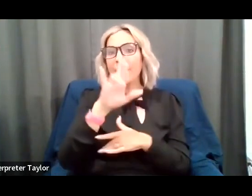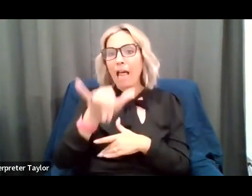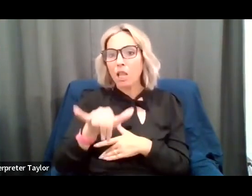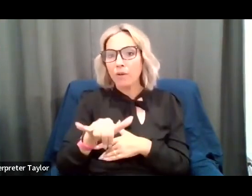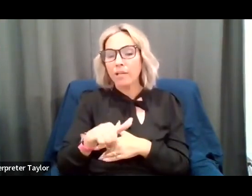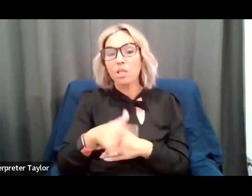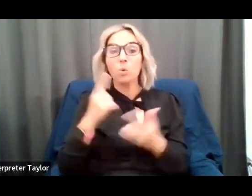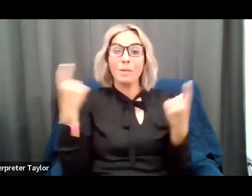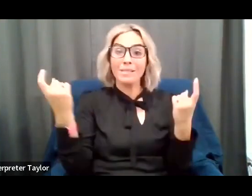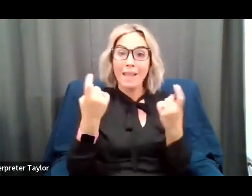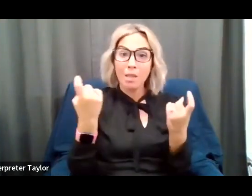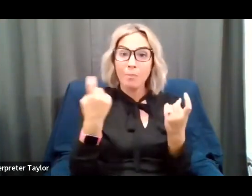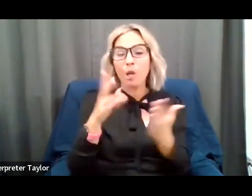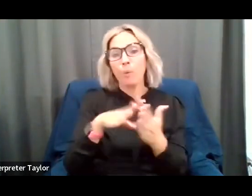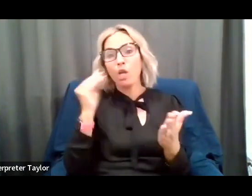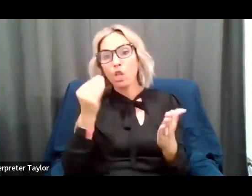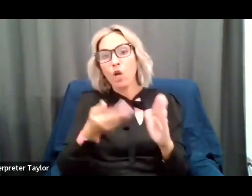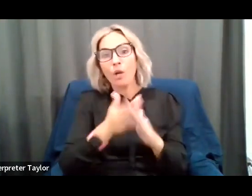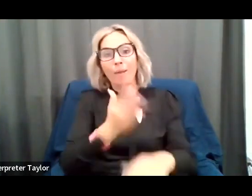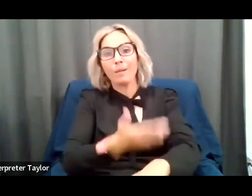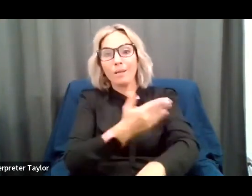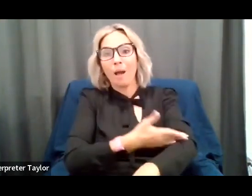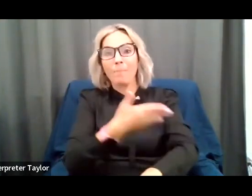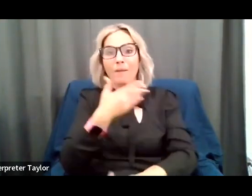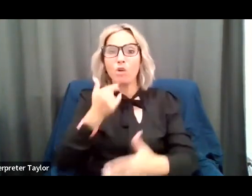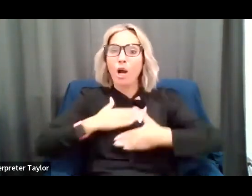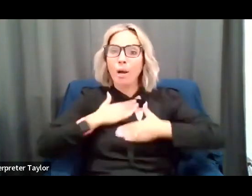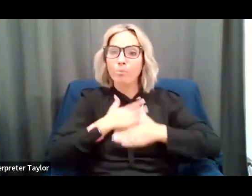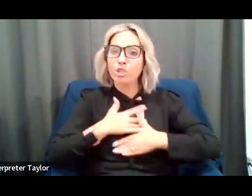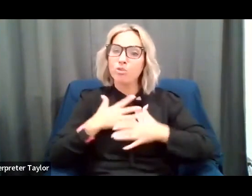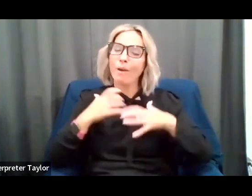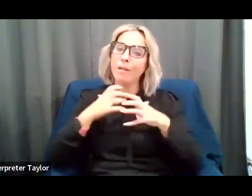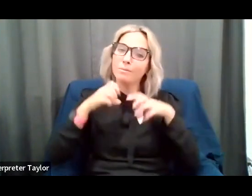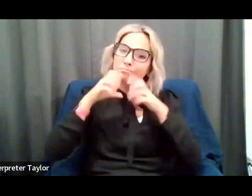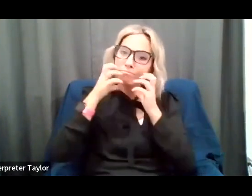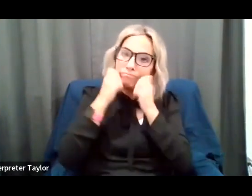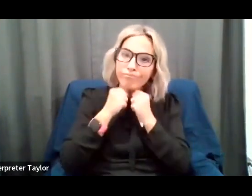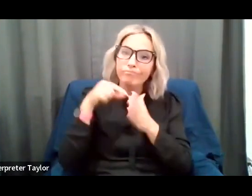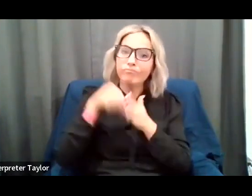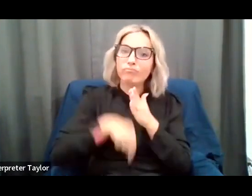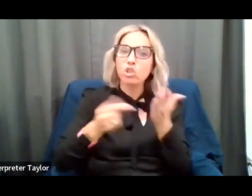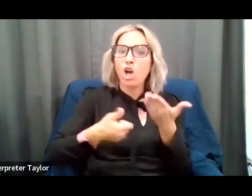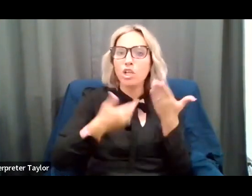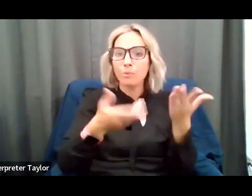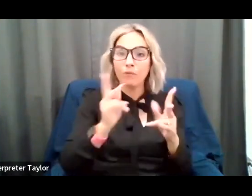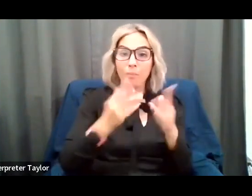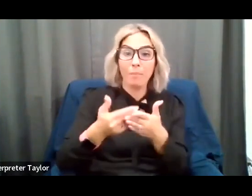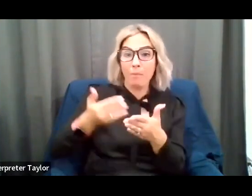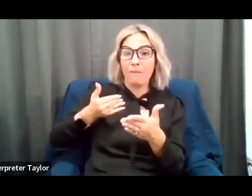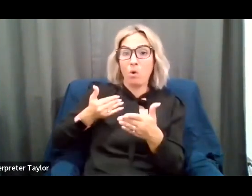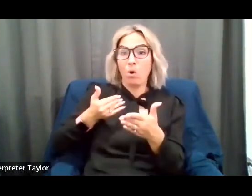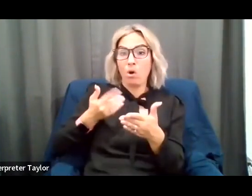and we become better for appreciating the rich contributions from those who have come before us, and whose traditions live on today.